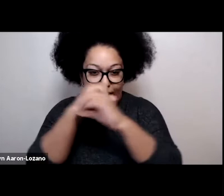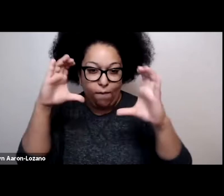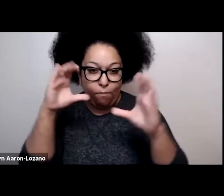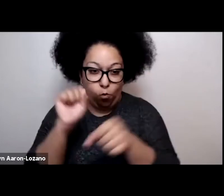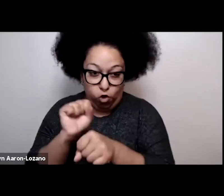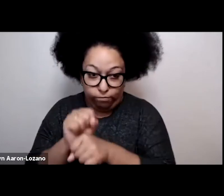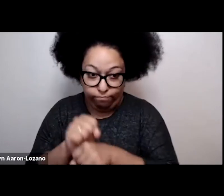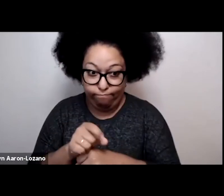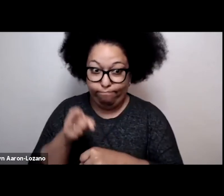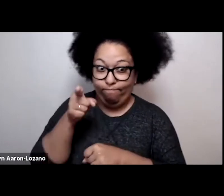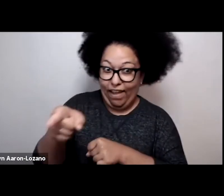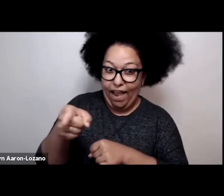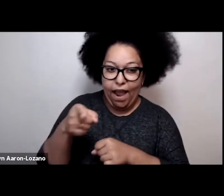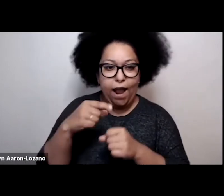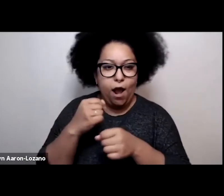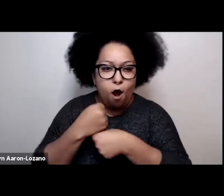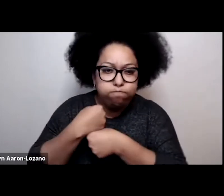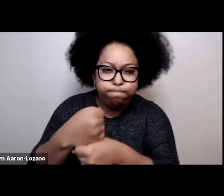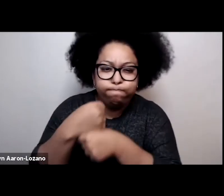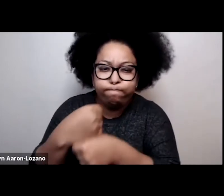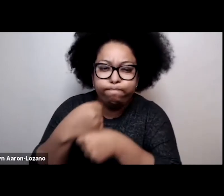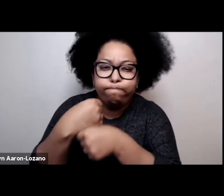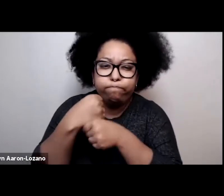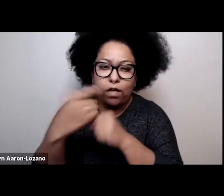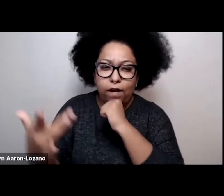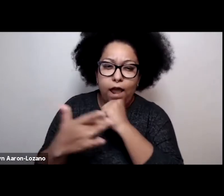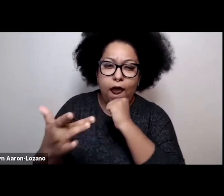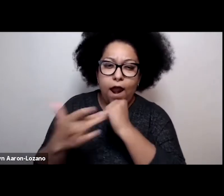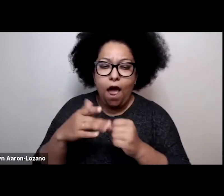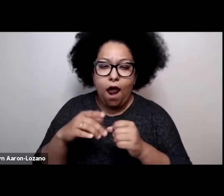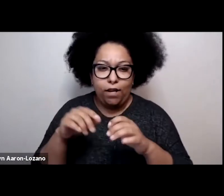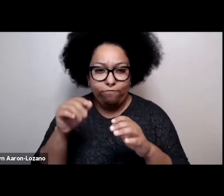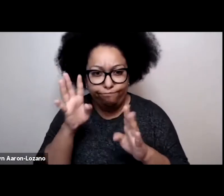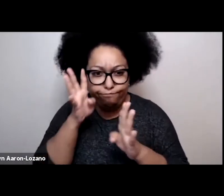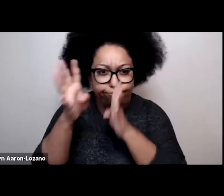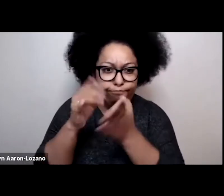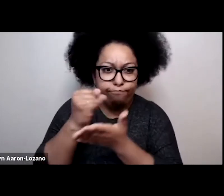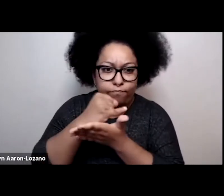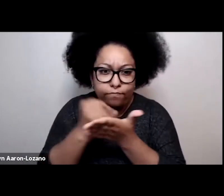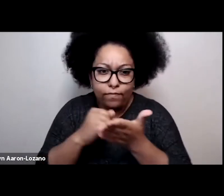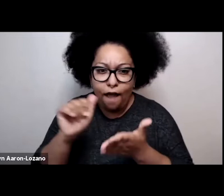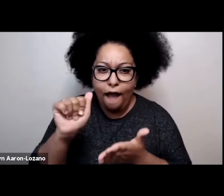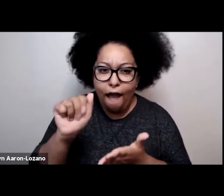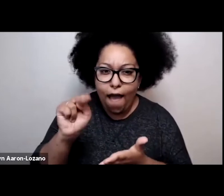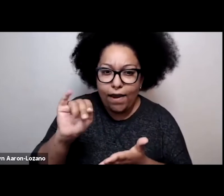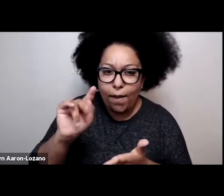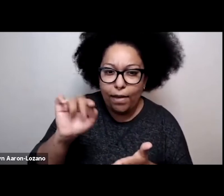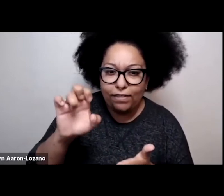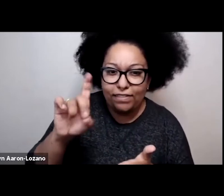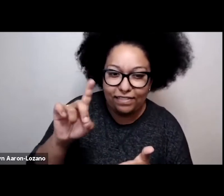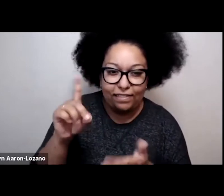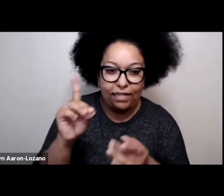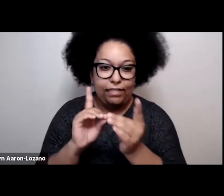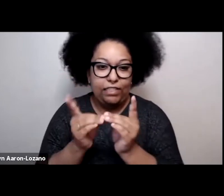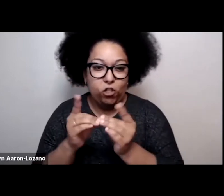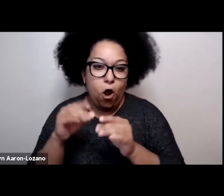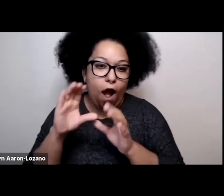pictures image work there he created the technology animating digital characters